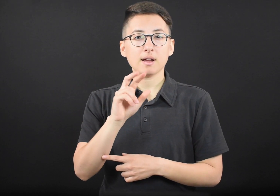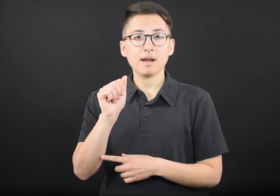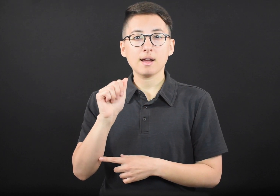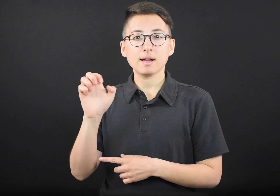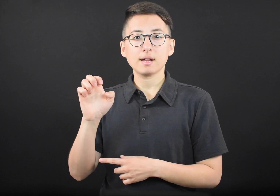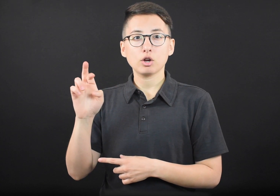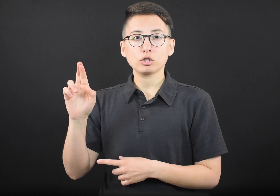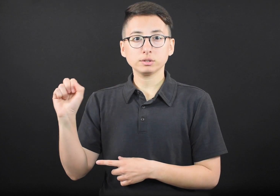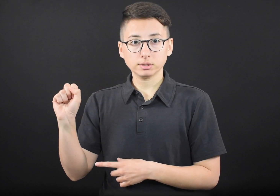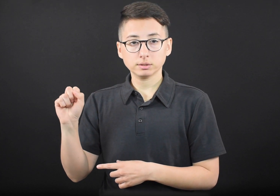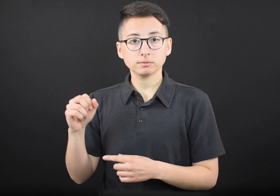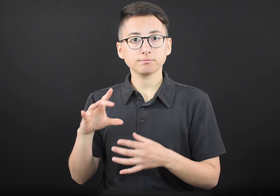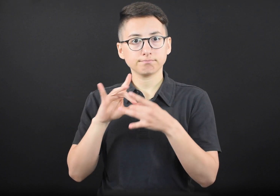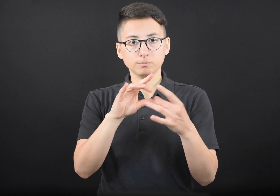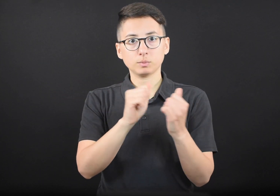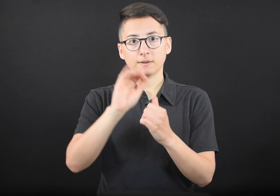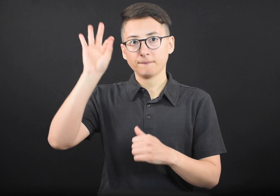in accordance with federal regulations.